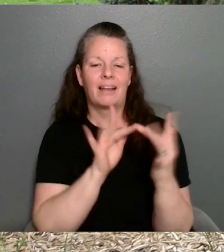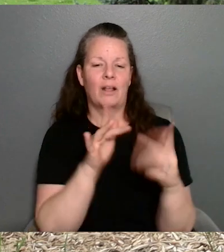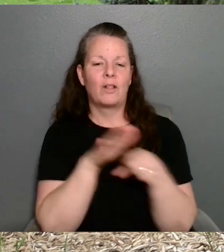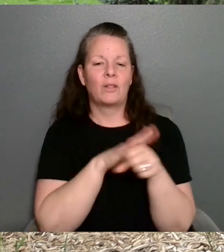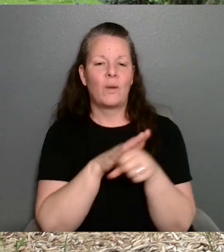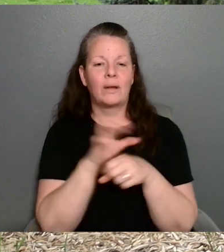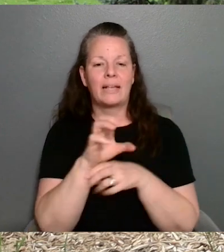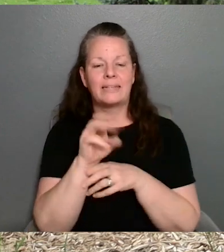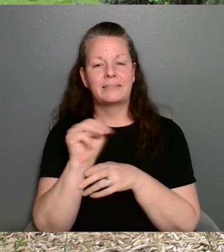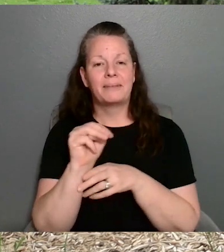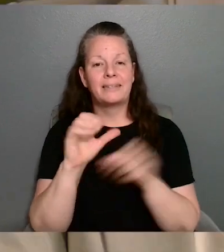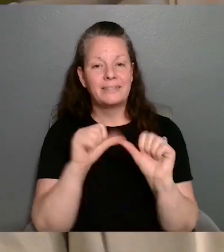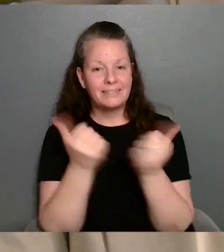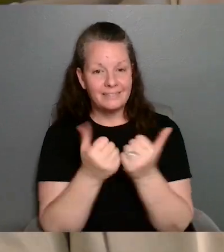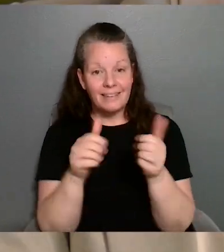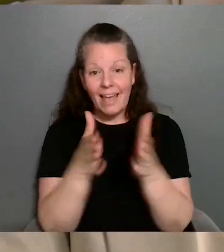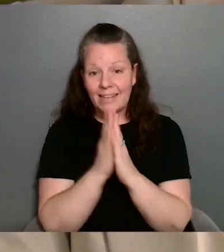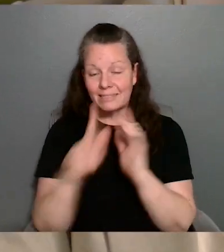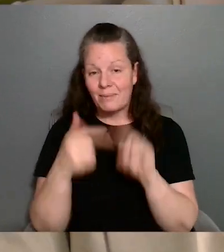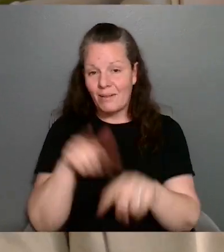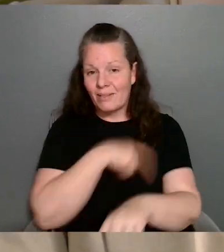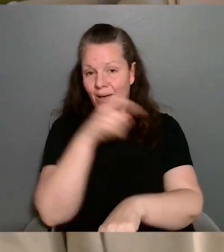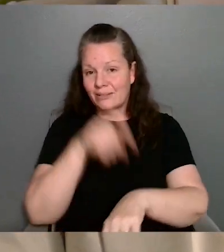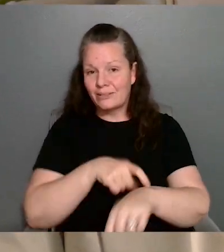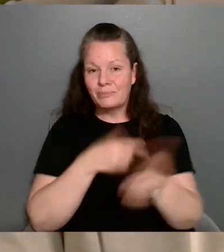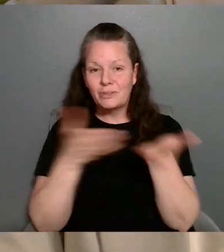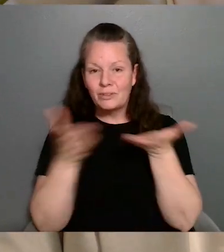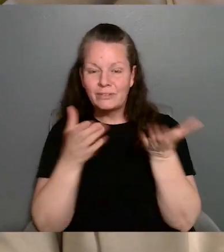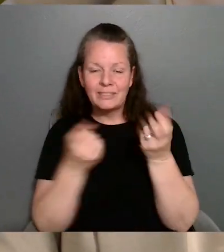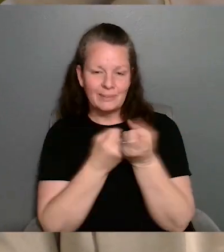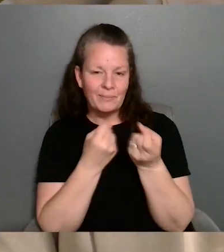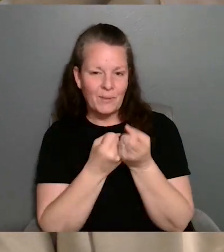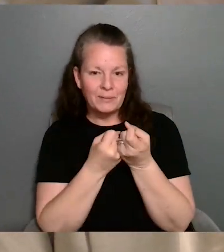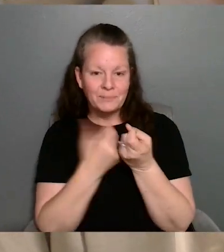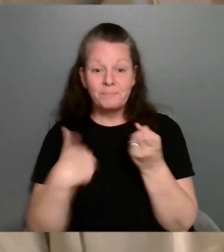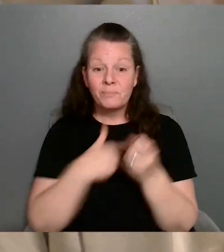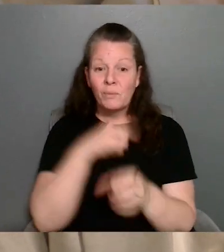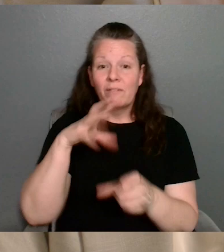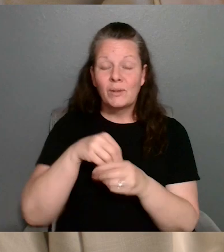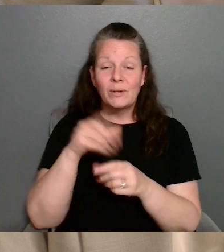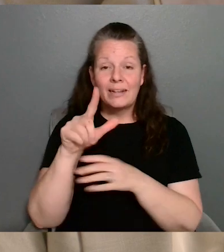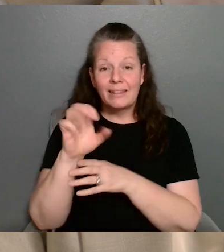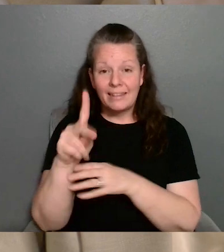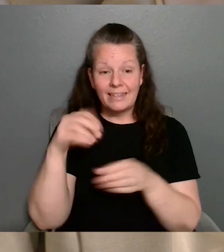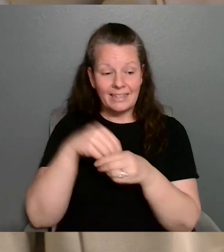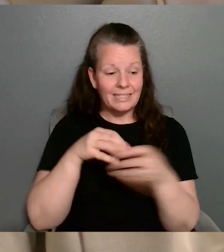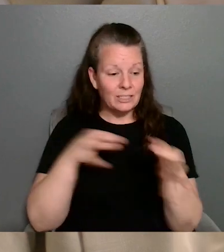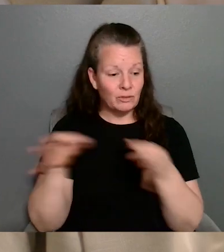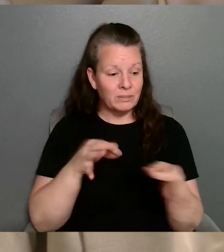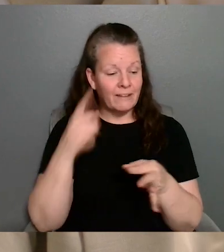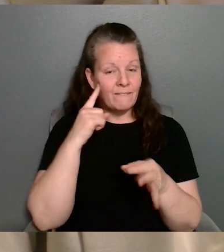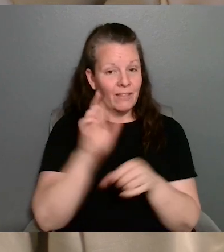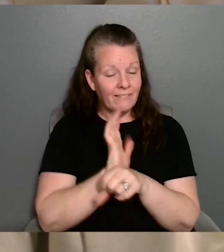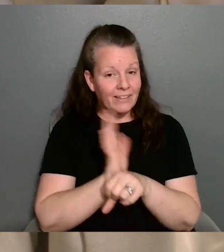management agency to ask about Long Term Services and Supports. We've included a link in this description of the video